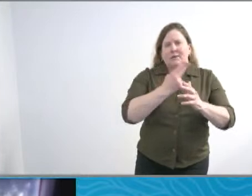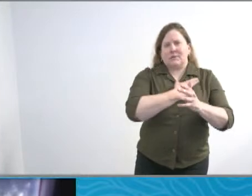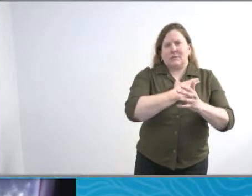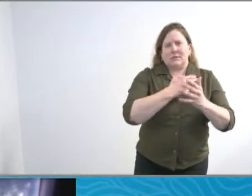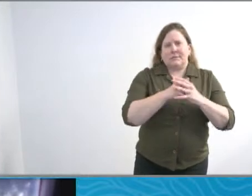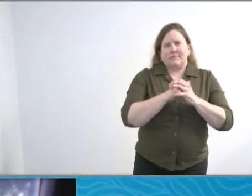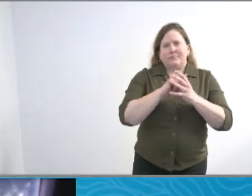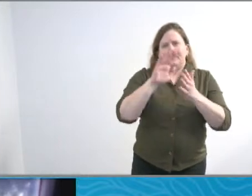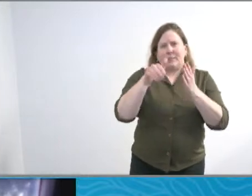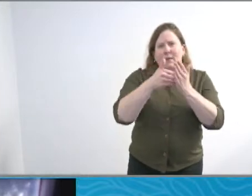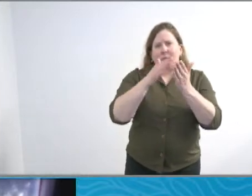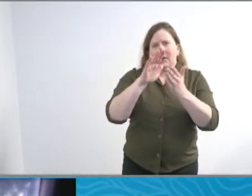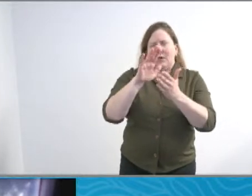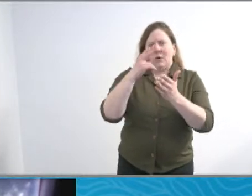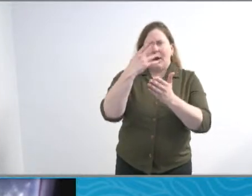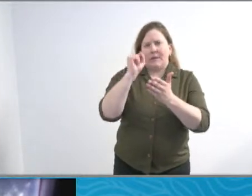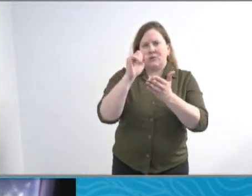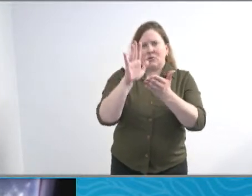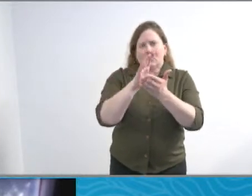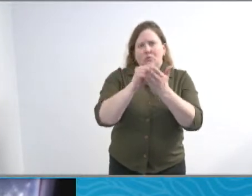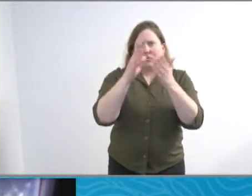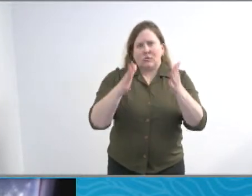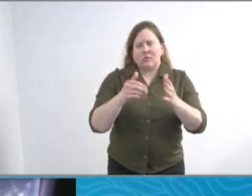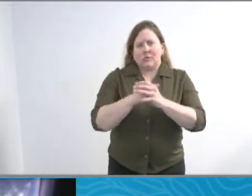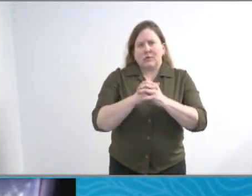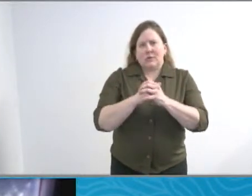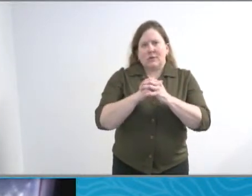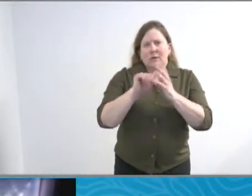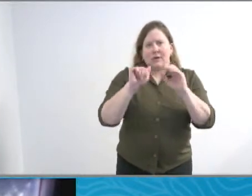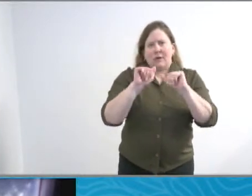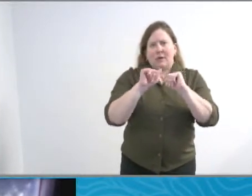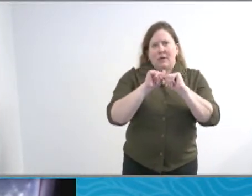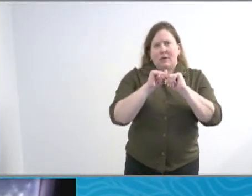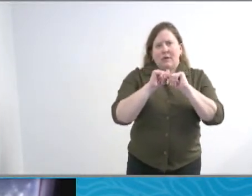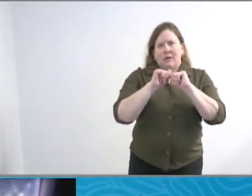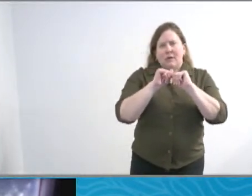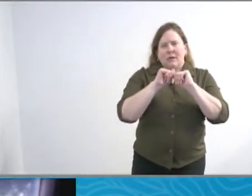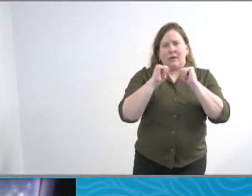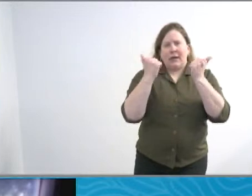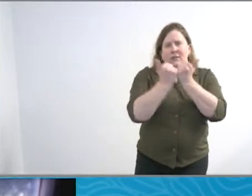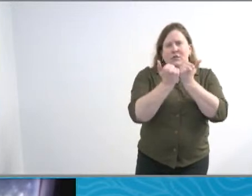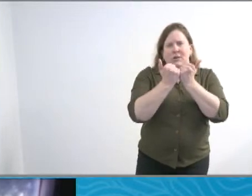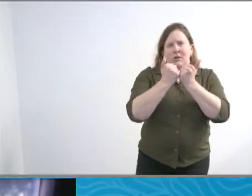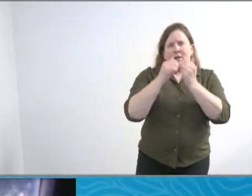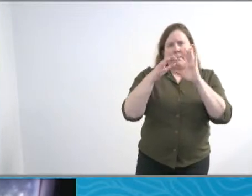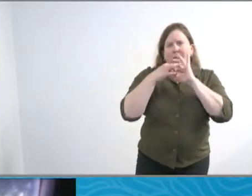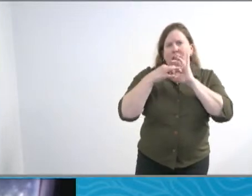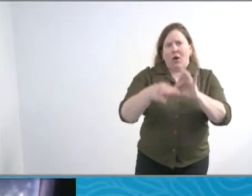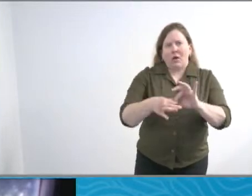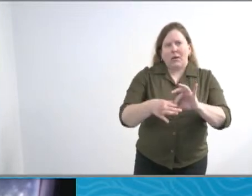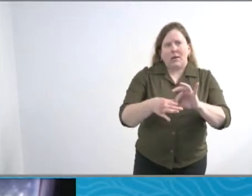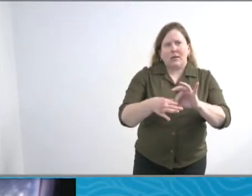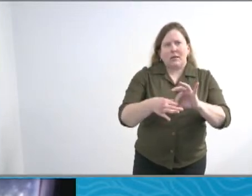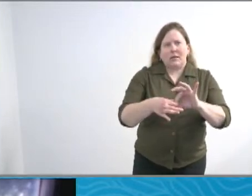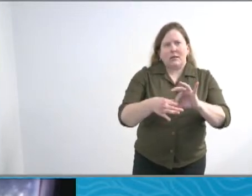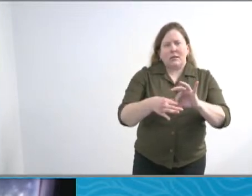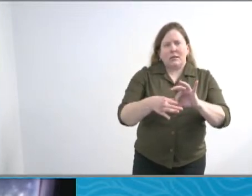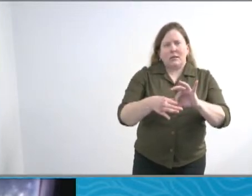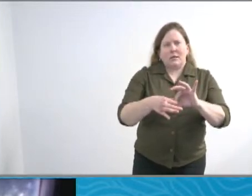there will be a session around I agency identity, sense of belonging, an opportunity to interact with representatives